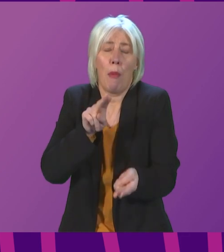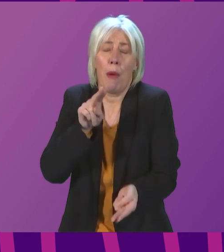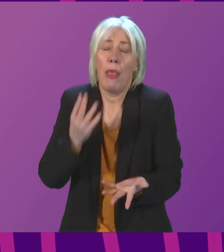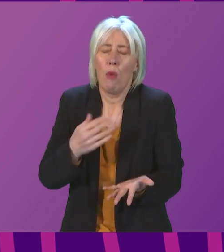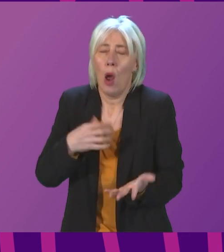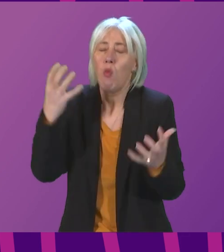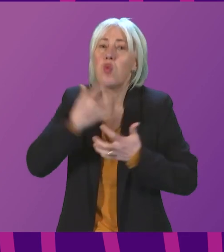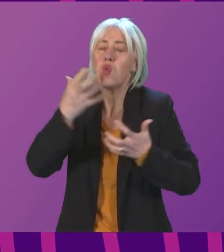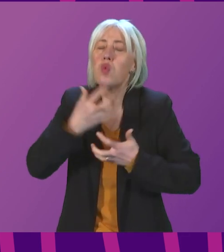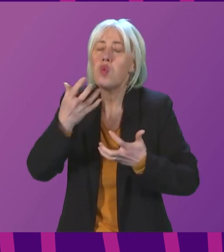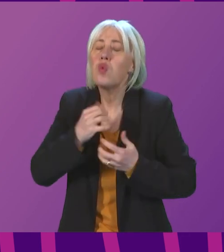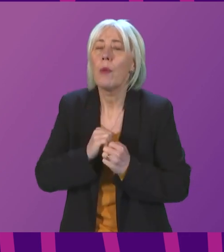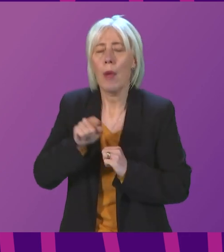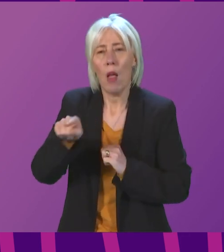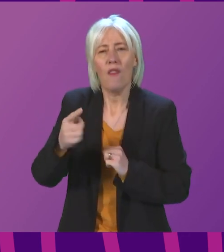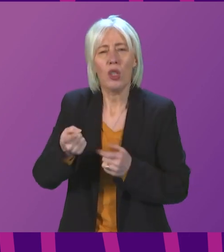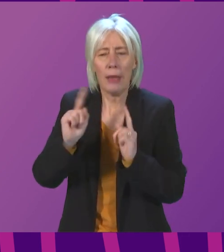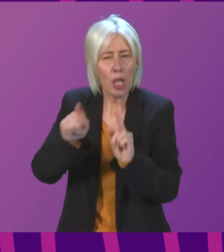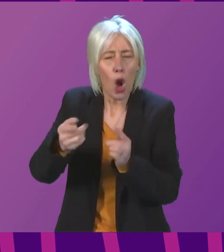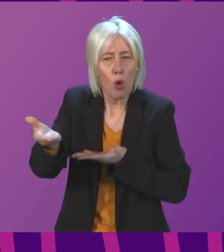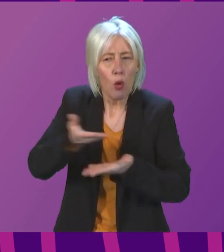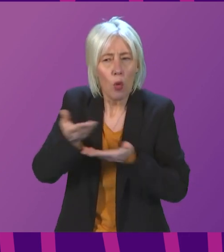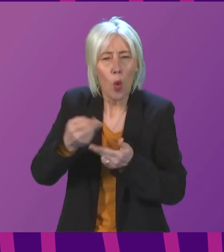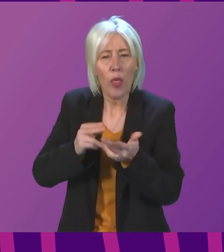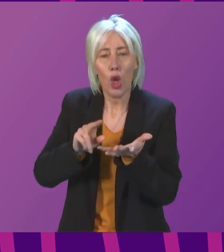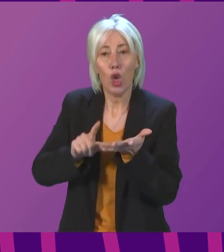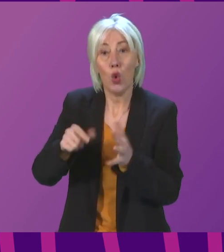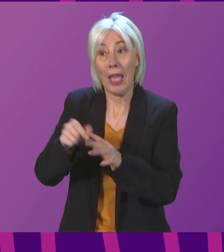What discussions has the First Minister had with the Westminster Government on help for